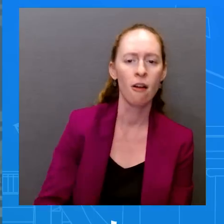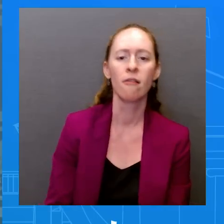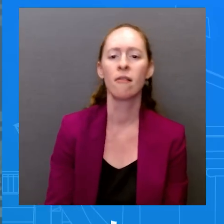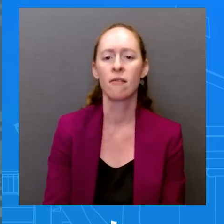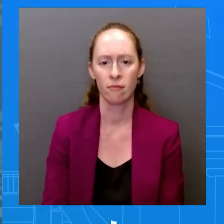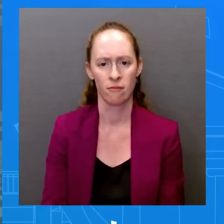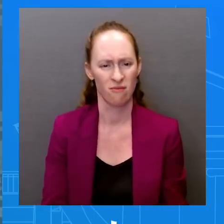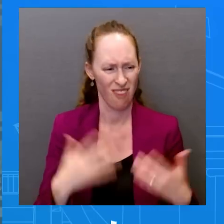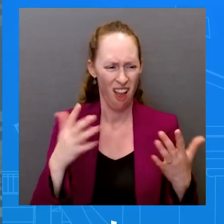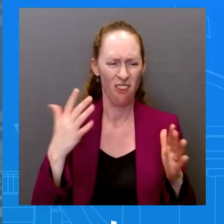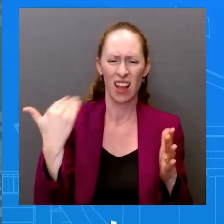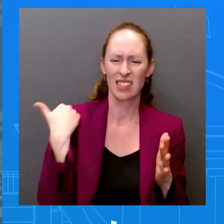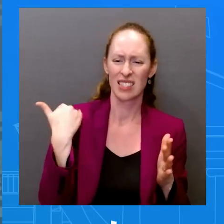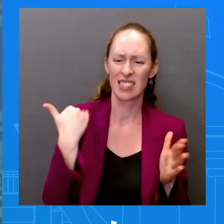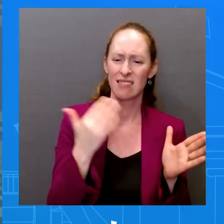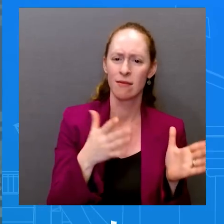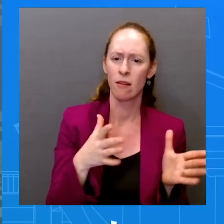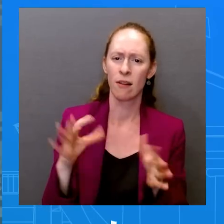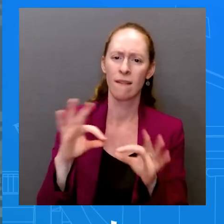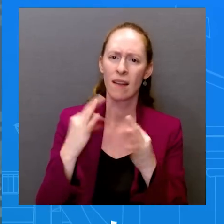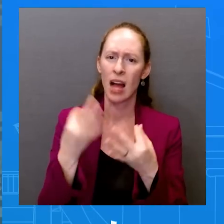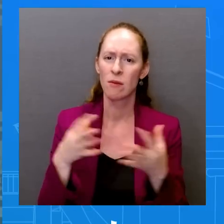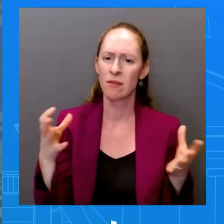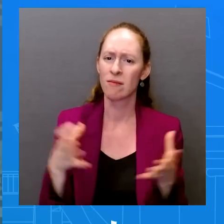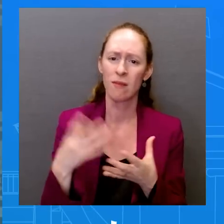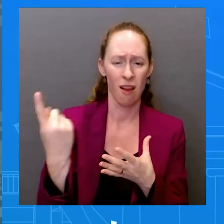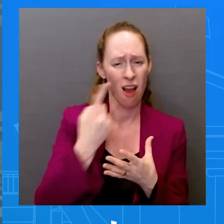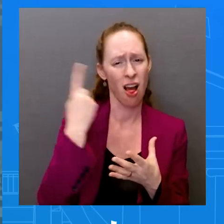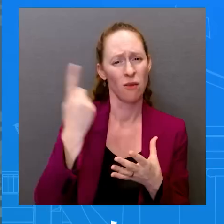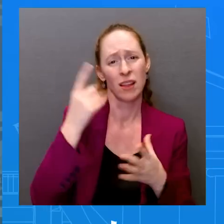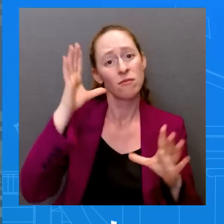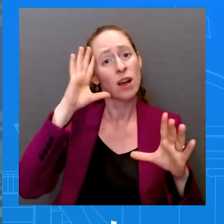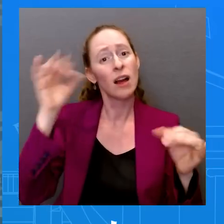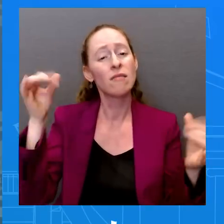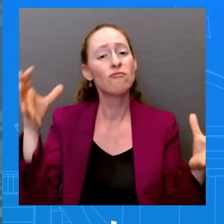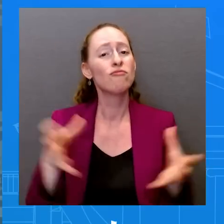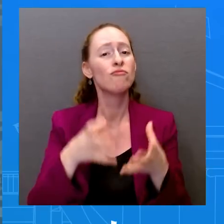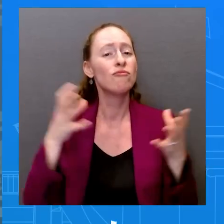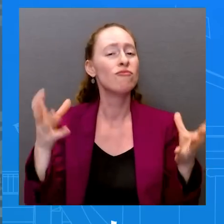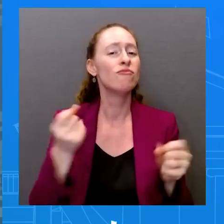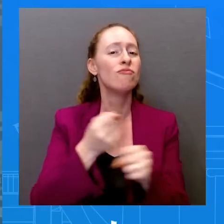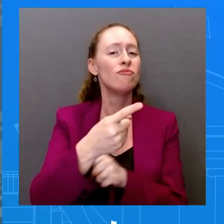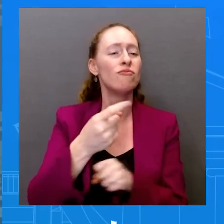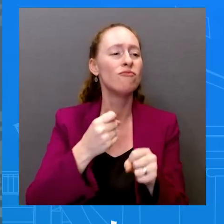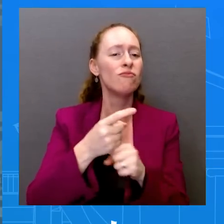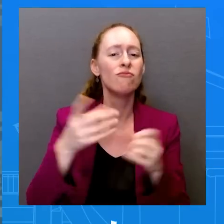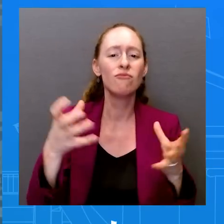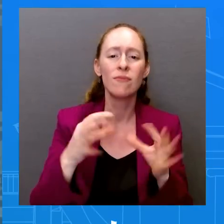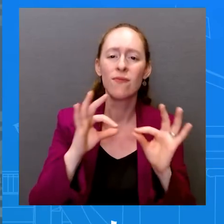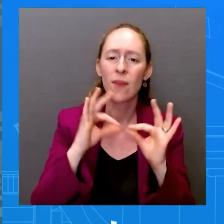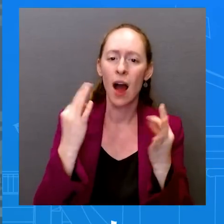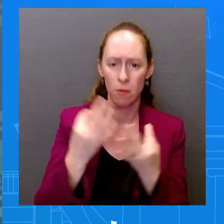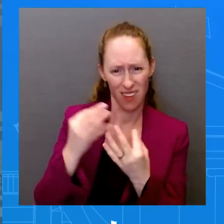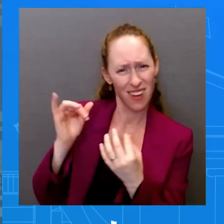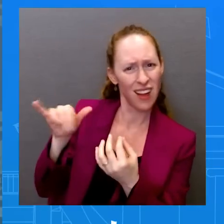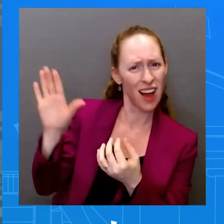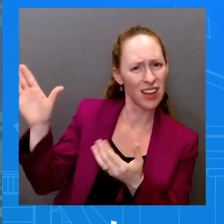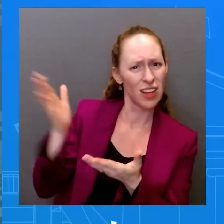That is not unusual. That is not uncommon to do. And the President has a right to spend time with his family, just like every other American across the country.